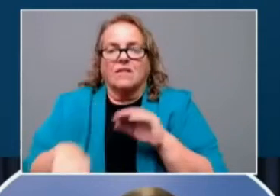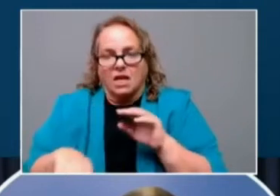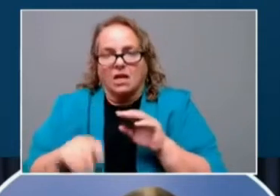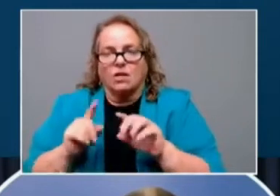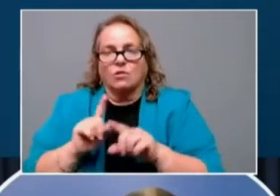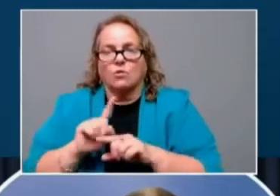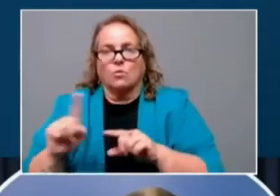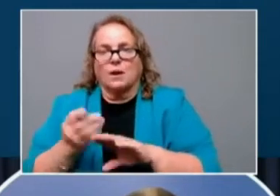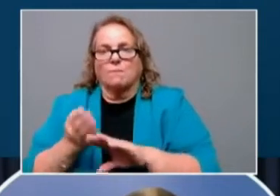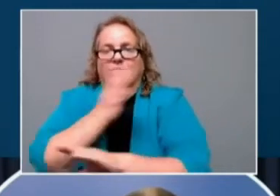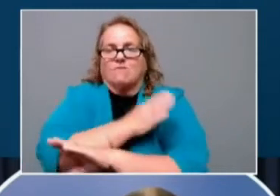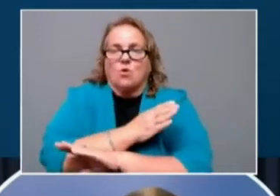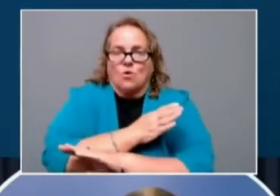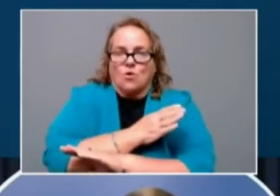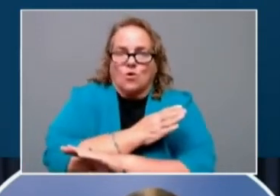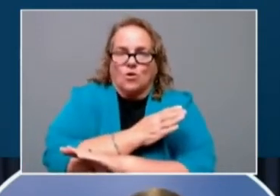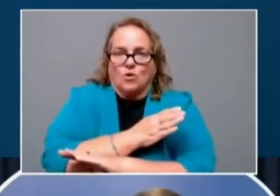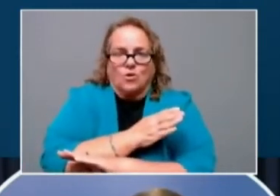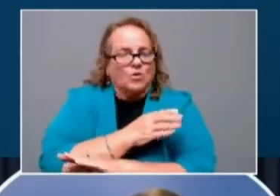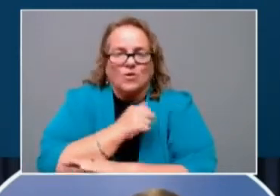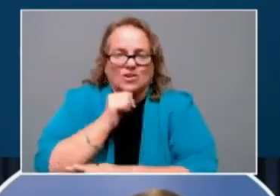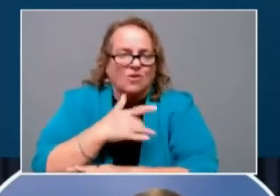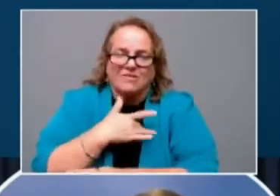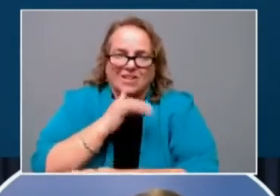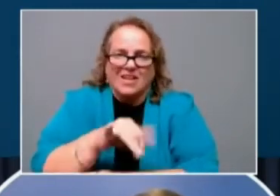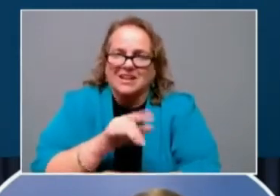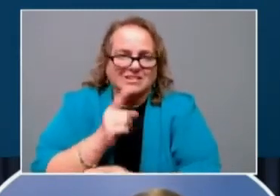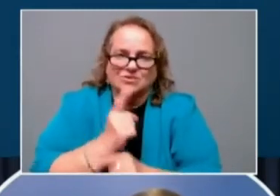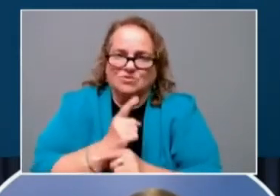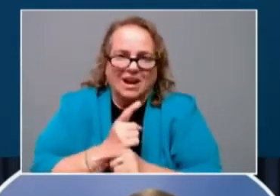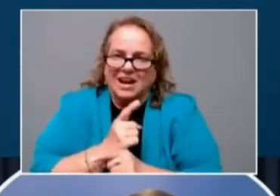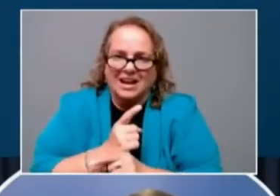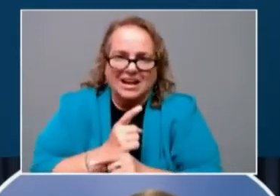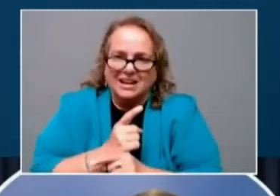think that that is is real. There's an opposite effect on positivity that will